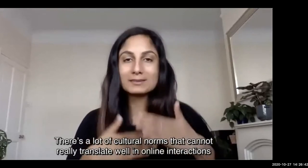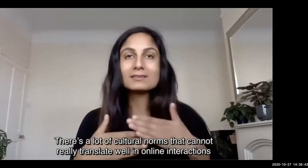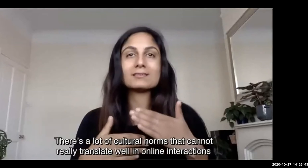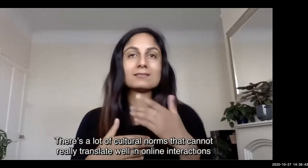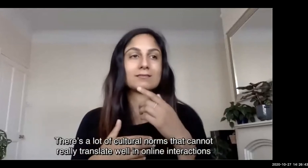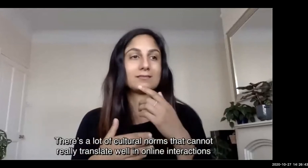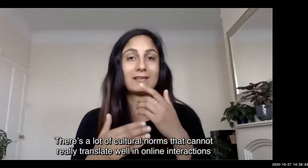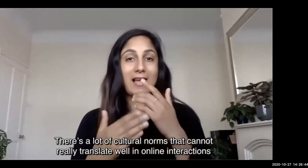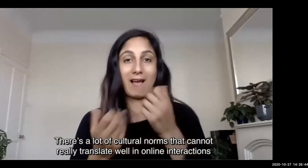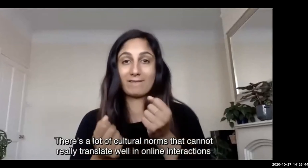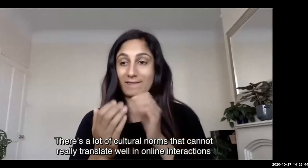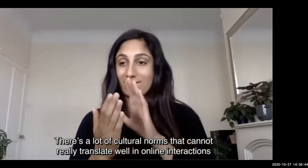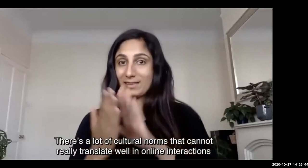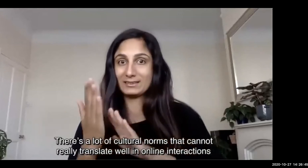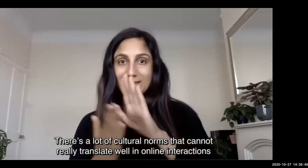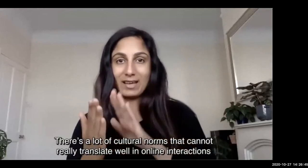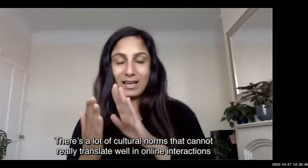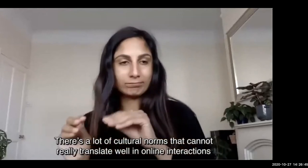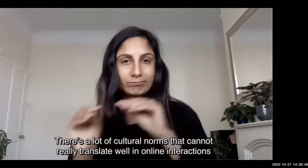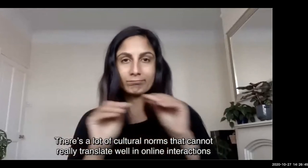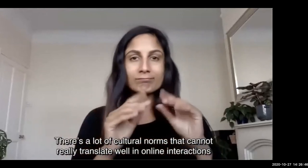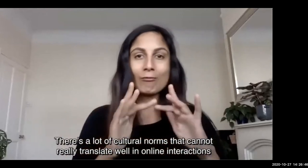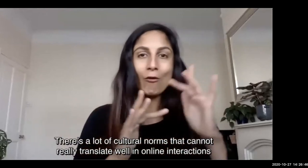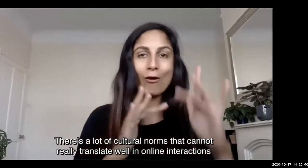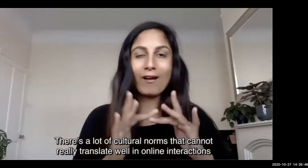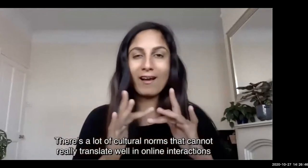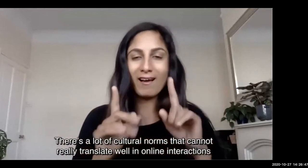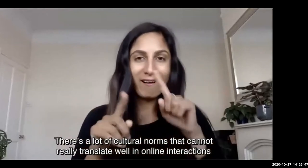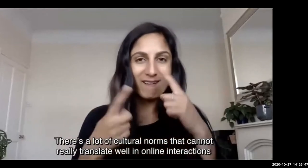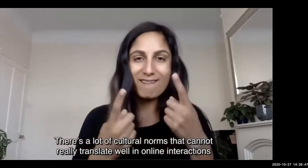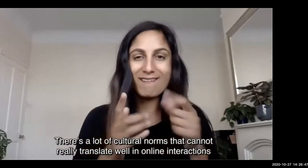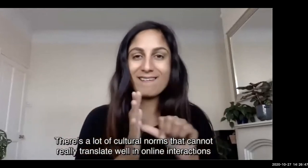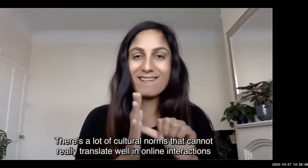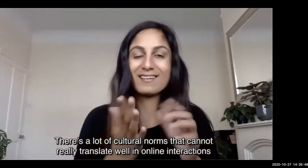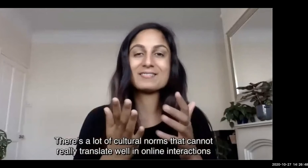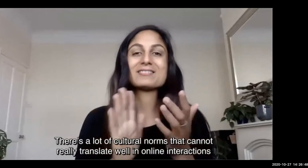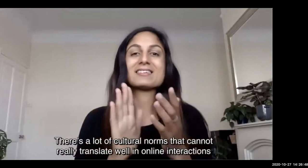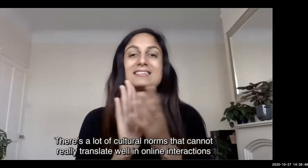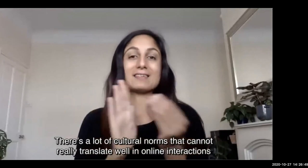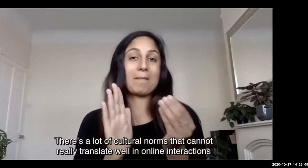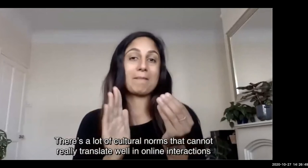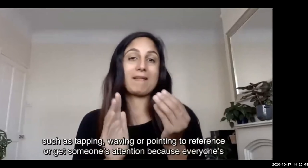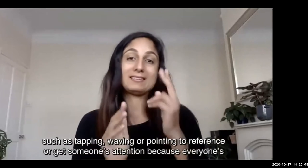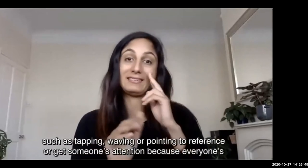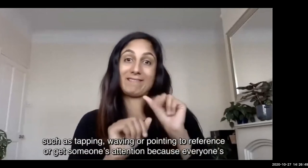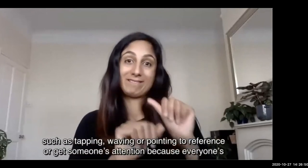there's a lot of cultural norms that cannot really translate well in online interactions such as